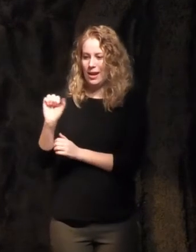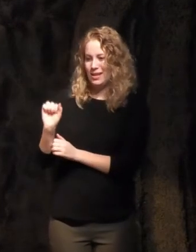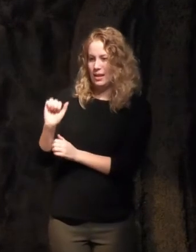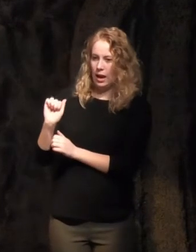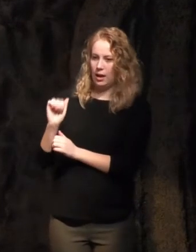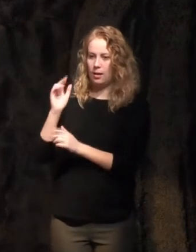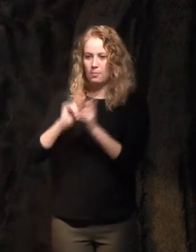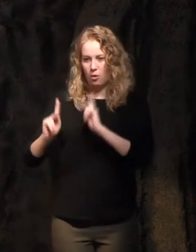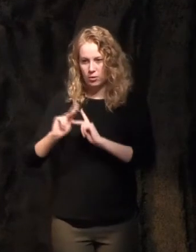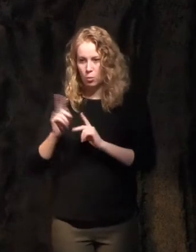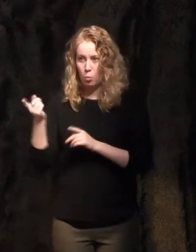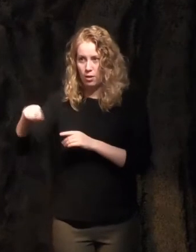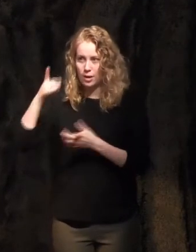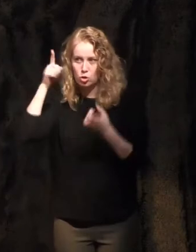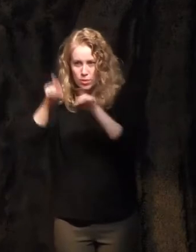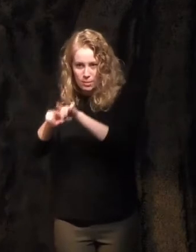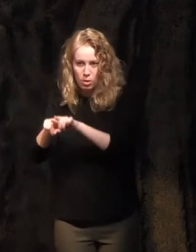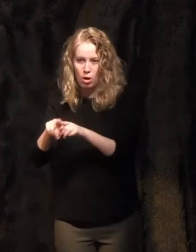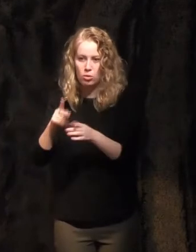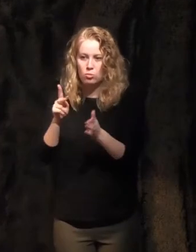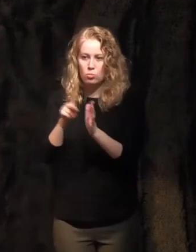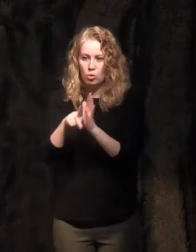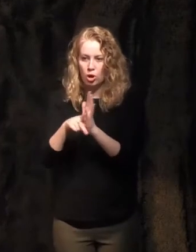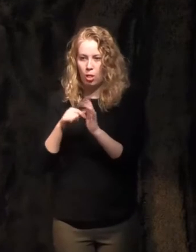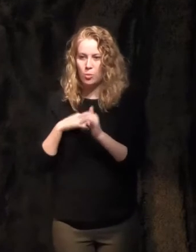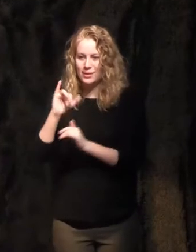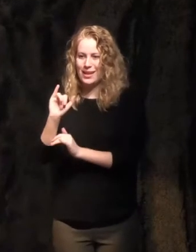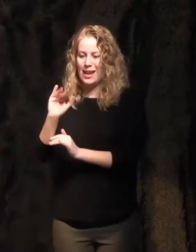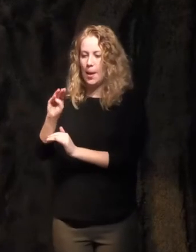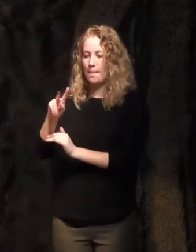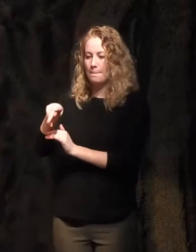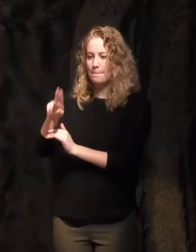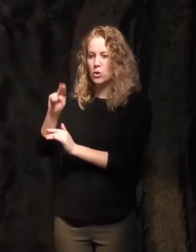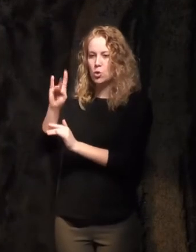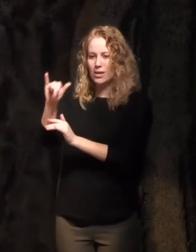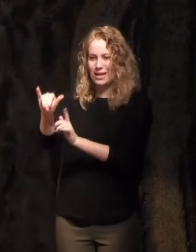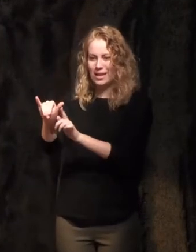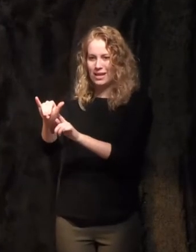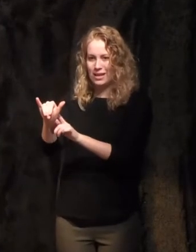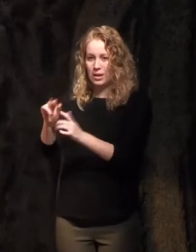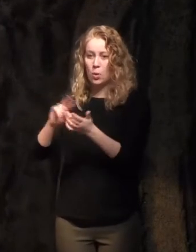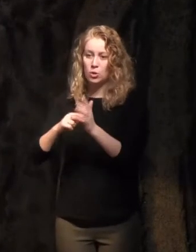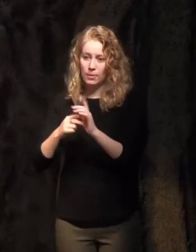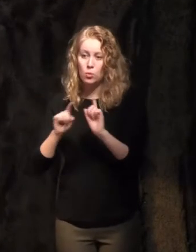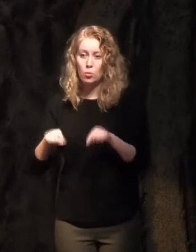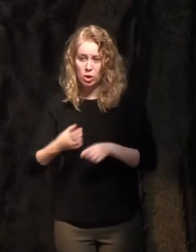in which the agreed upon protocol was impunity. I.e. we could tell the truth about the ways